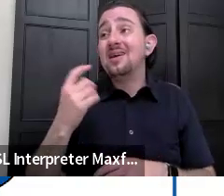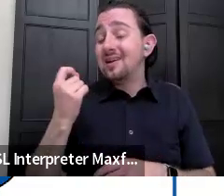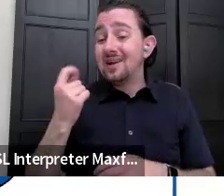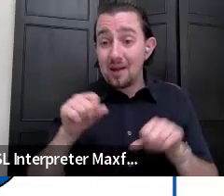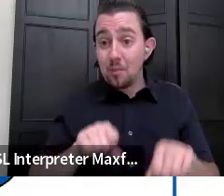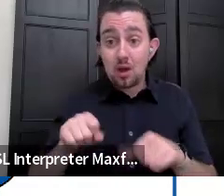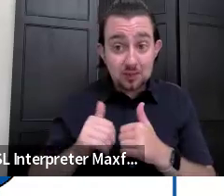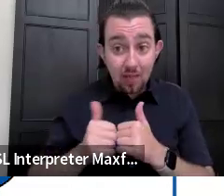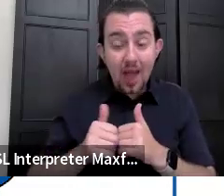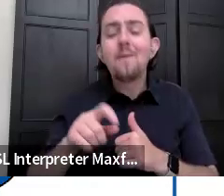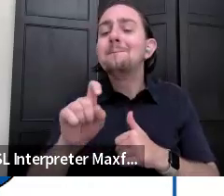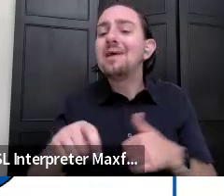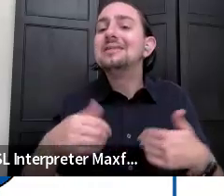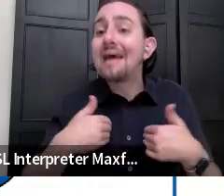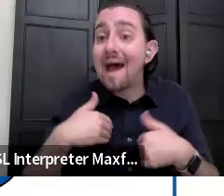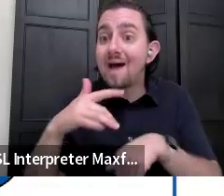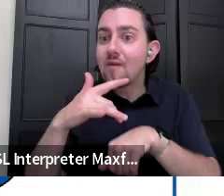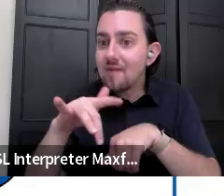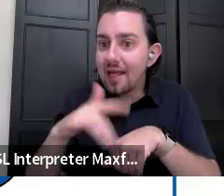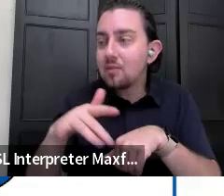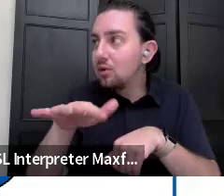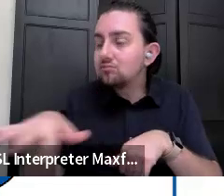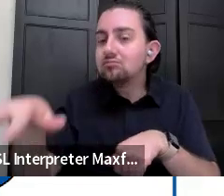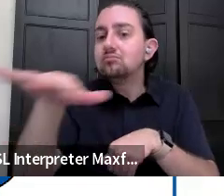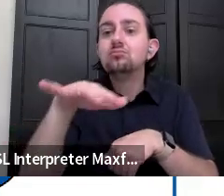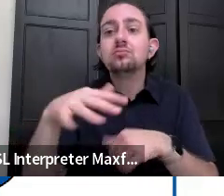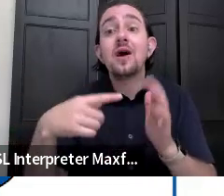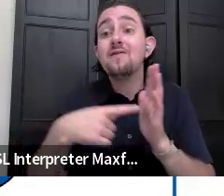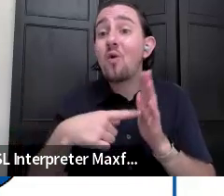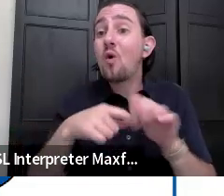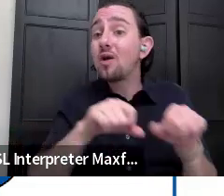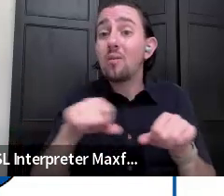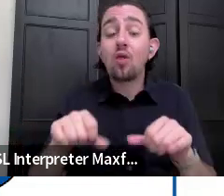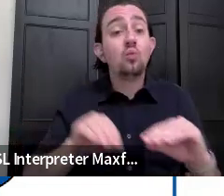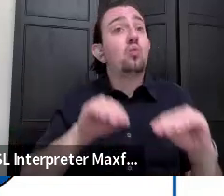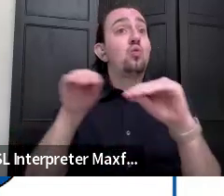be able to move into. Next slide.